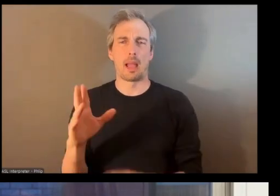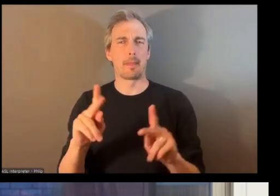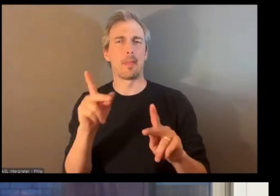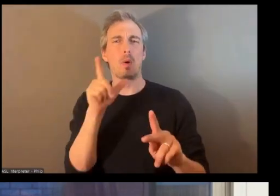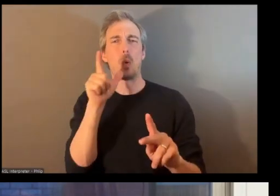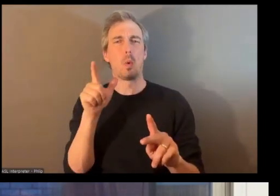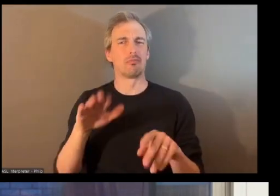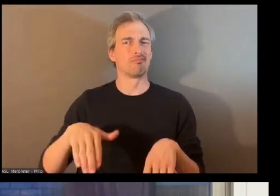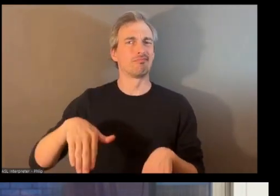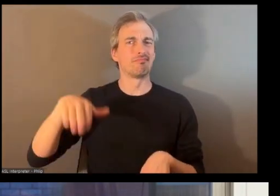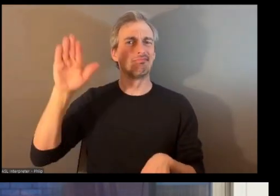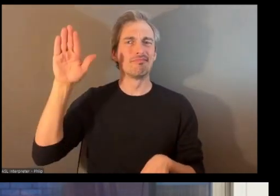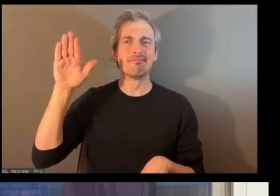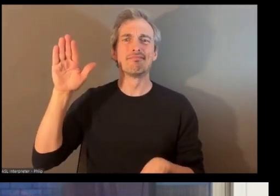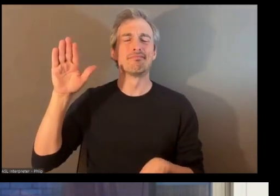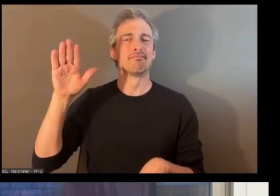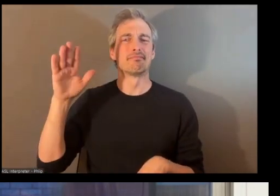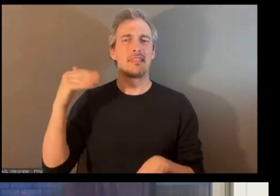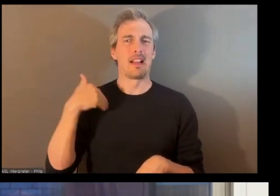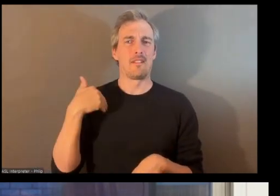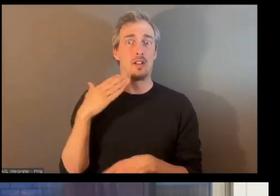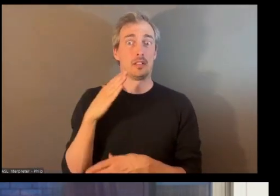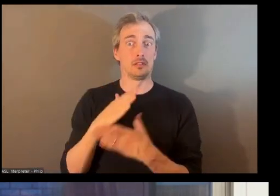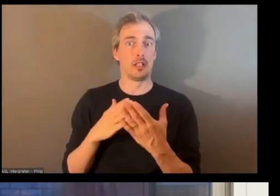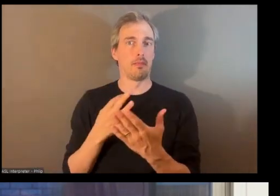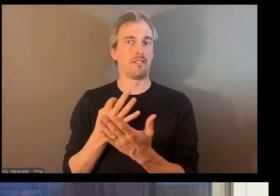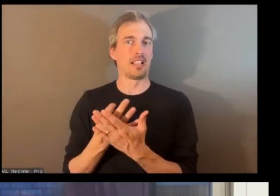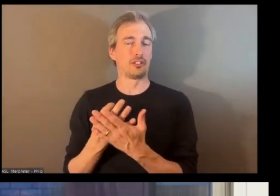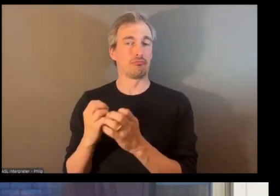But, for example, if we talk about Germany, that is not as dominated